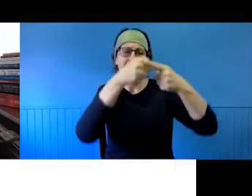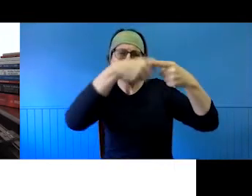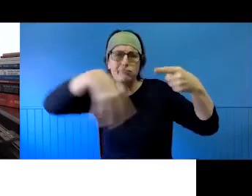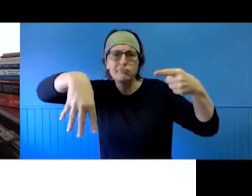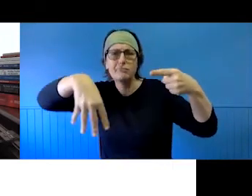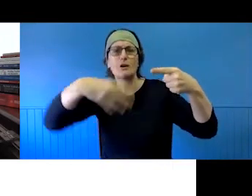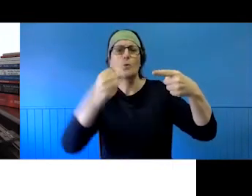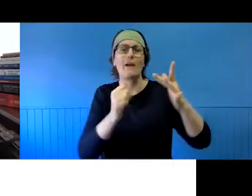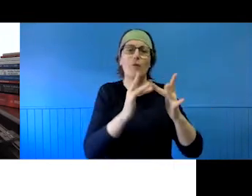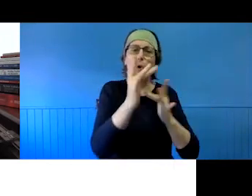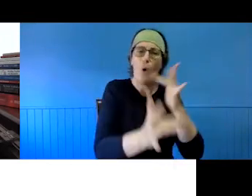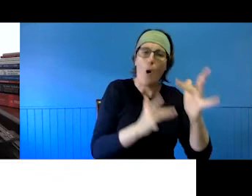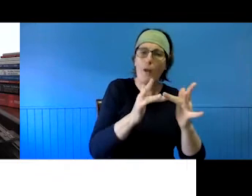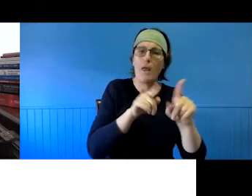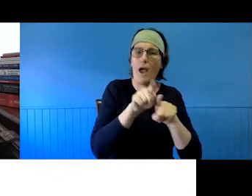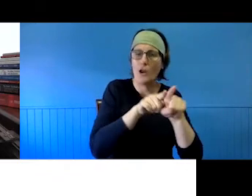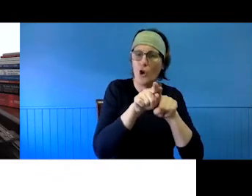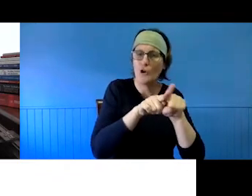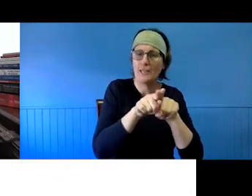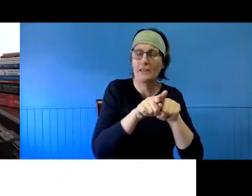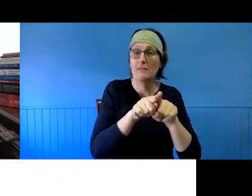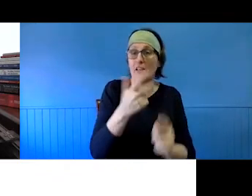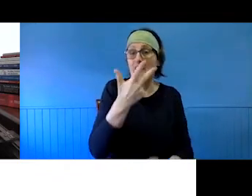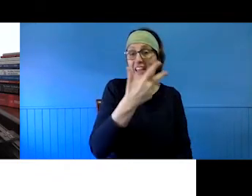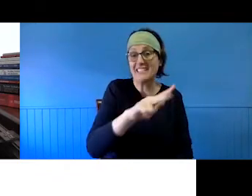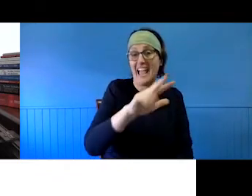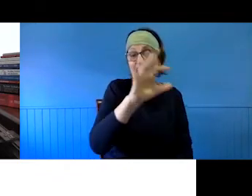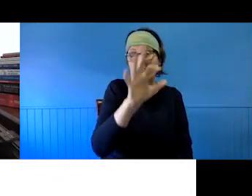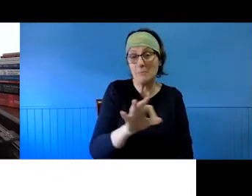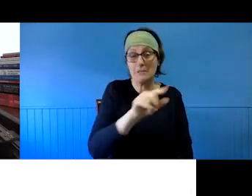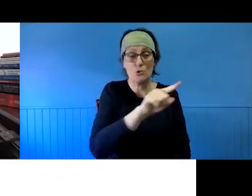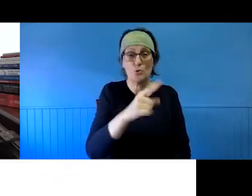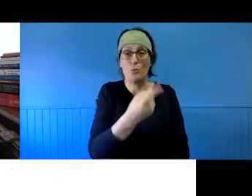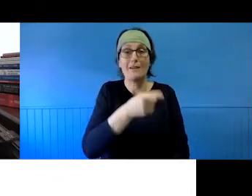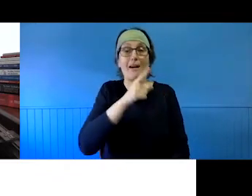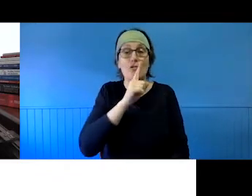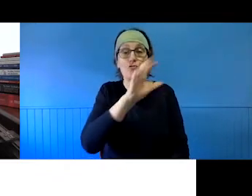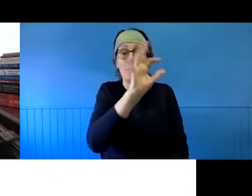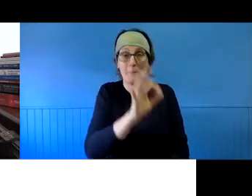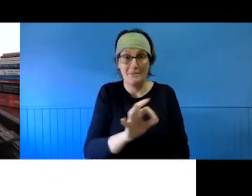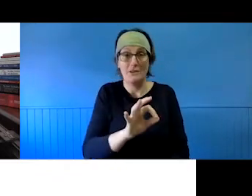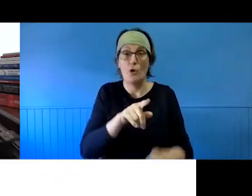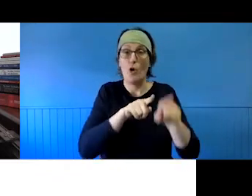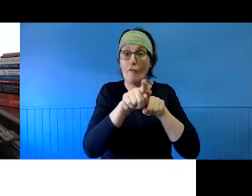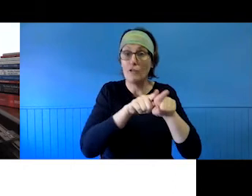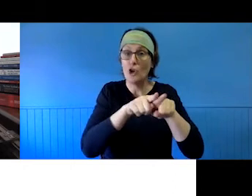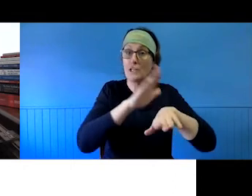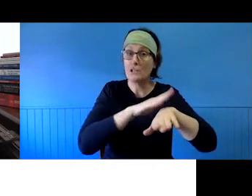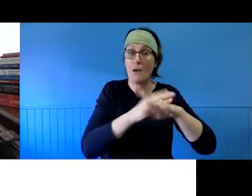learning which is actually 80% to 100% of the learning time happens in the online environment.